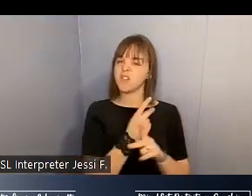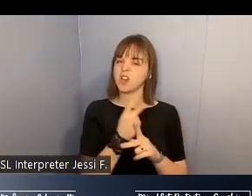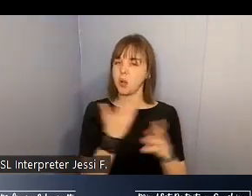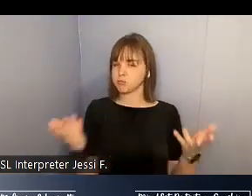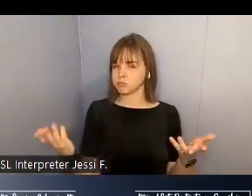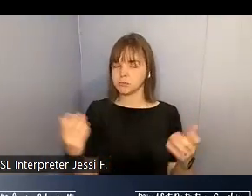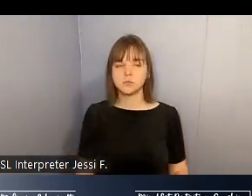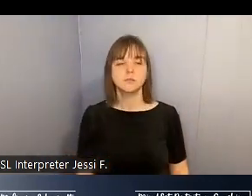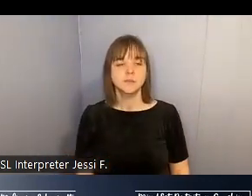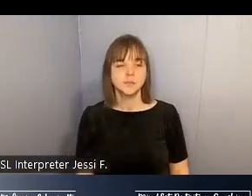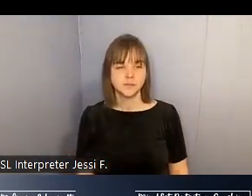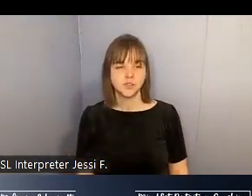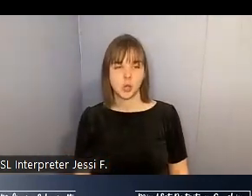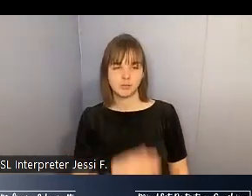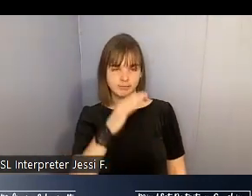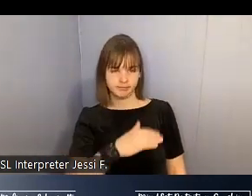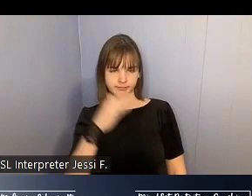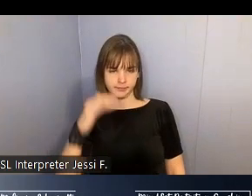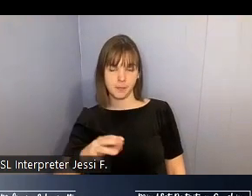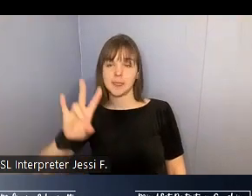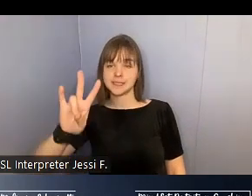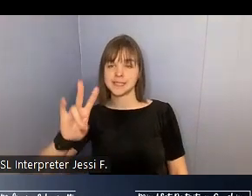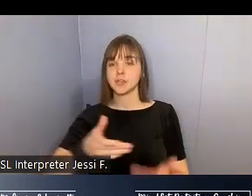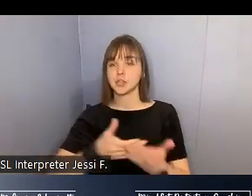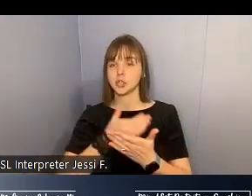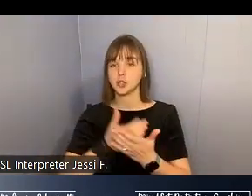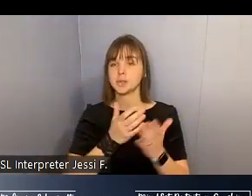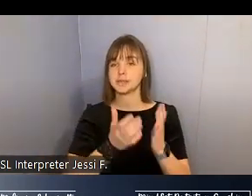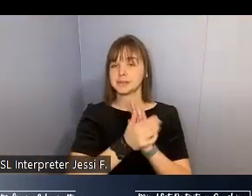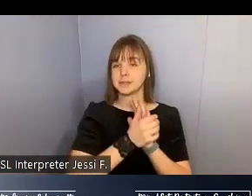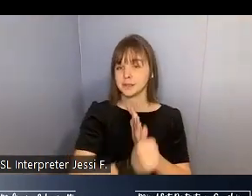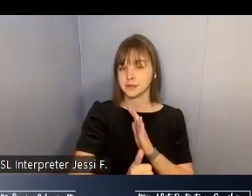So in a nutshell, we've got seven different skills, seven different strategies that you can start to employ.